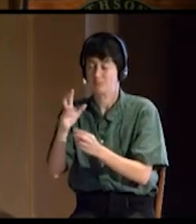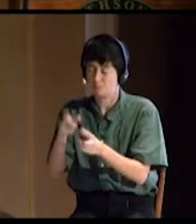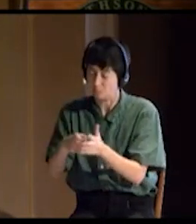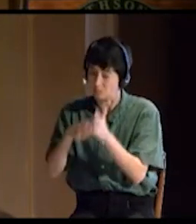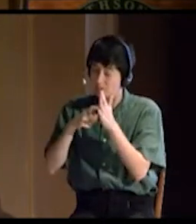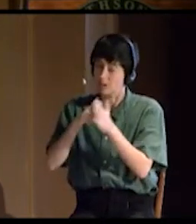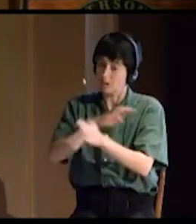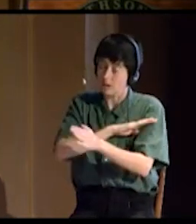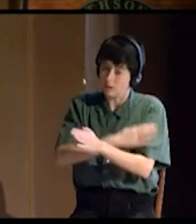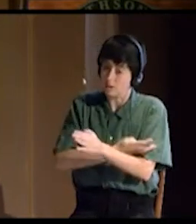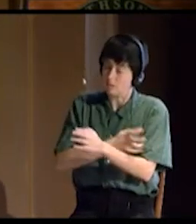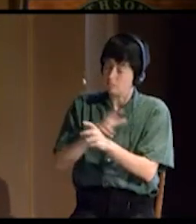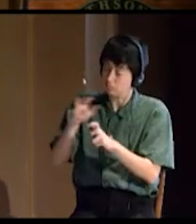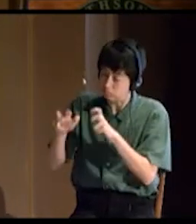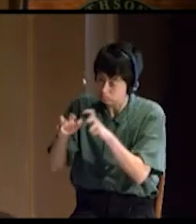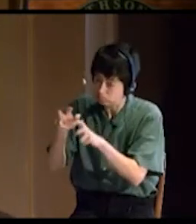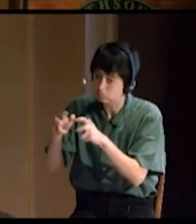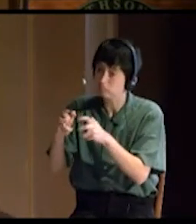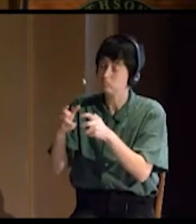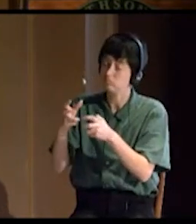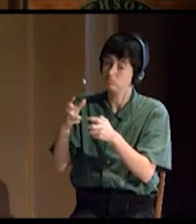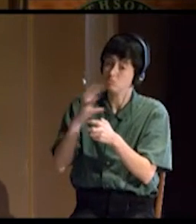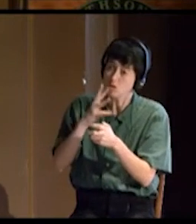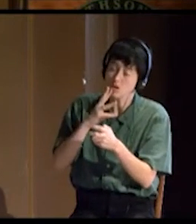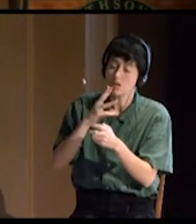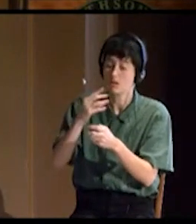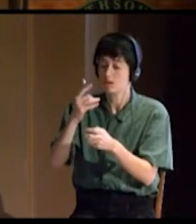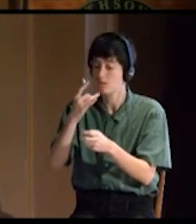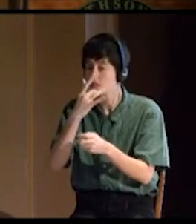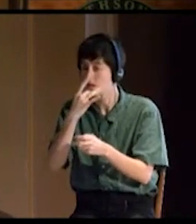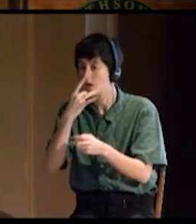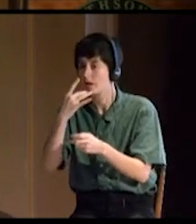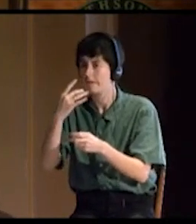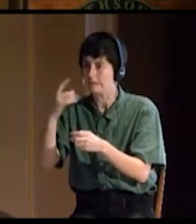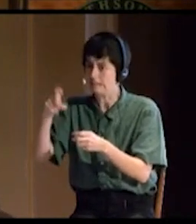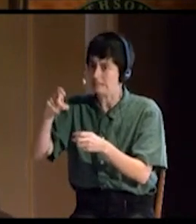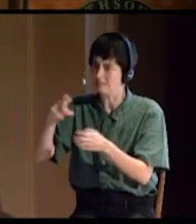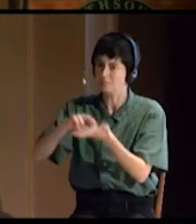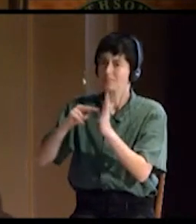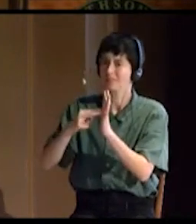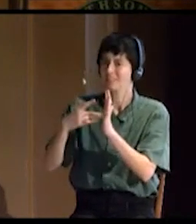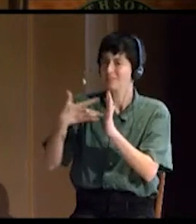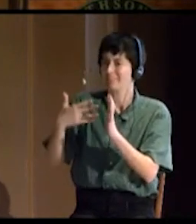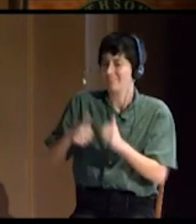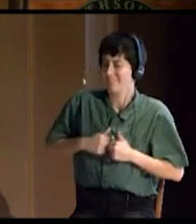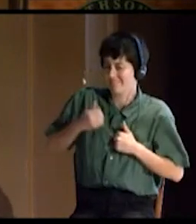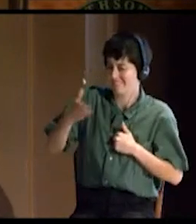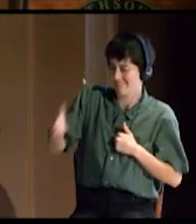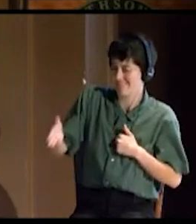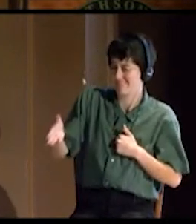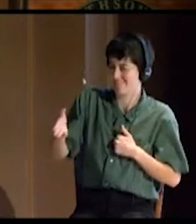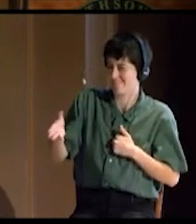such as water and light are abundant. Both the solitary flower and the corymbose group occupy similar environments.